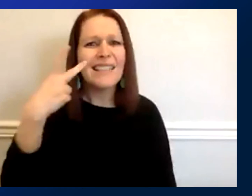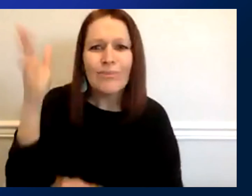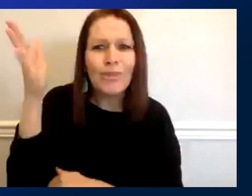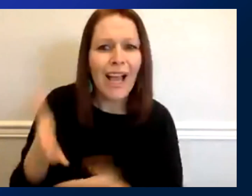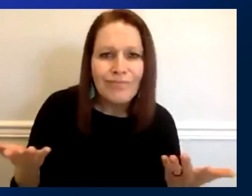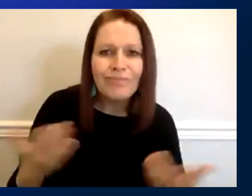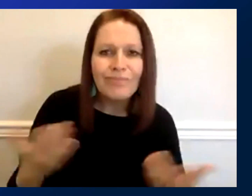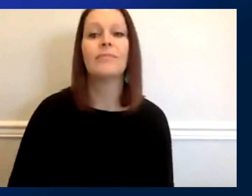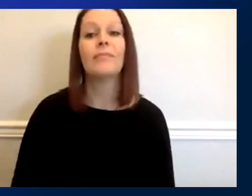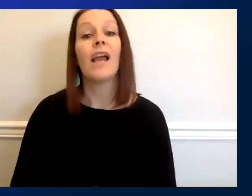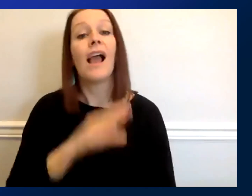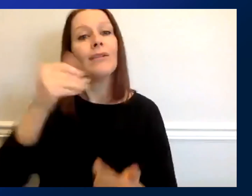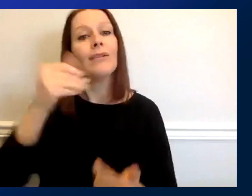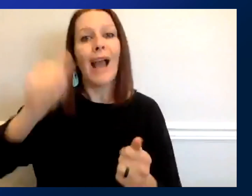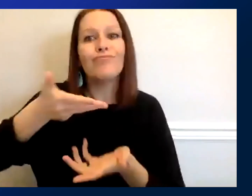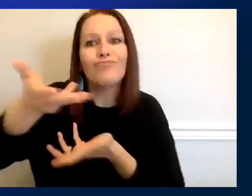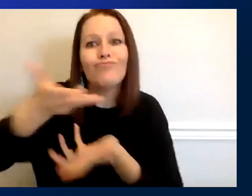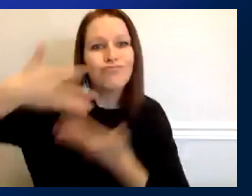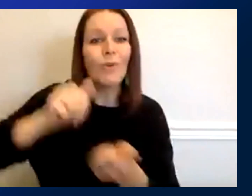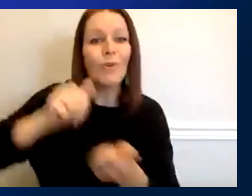you can also use it to interact with victor rica during the presentation